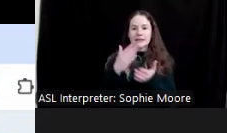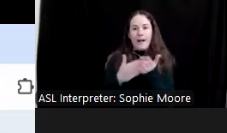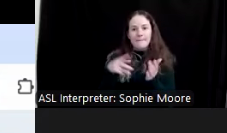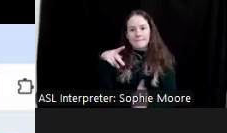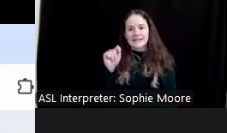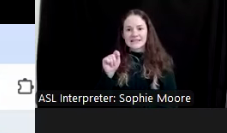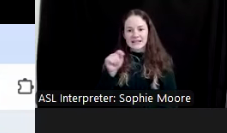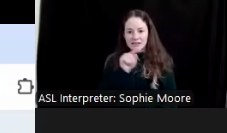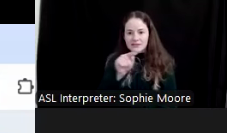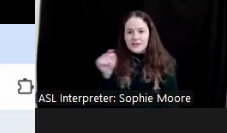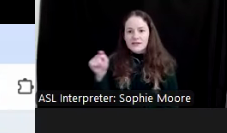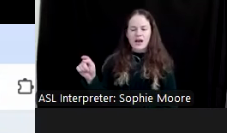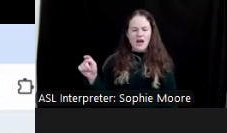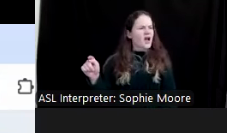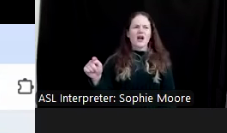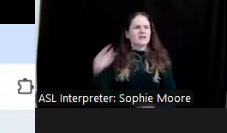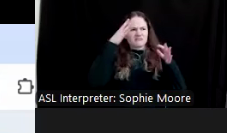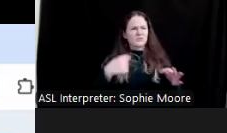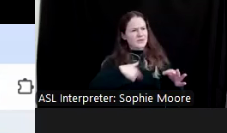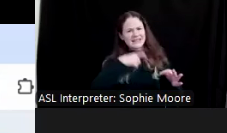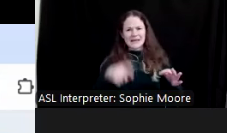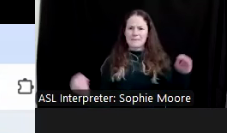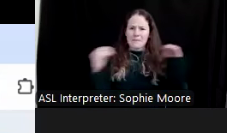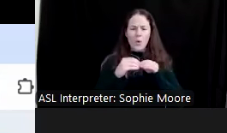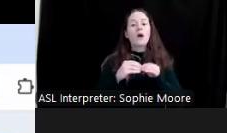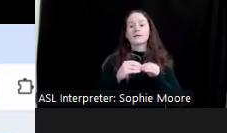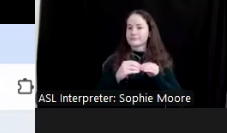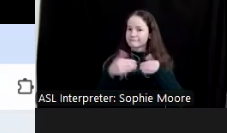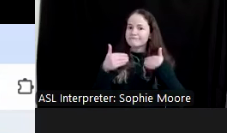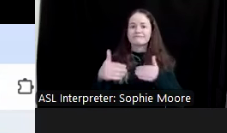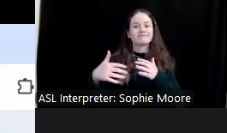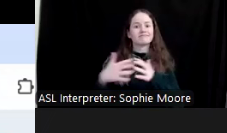this um this opportunity. There's a lot of try it events that are available. So